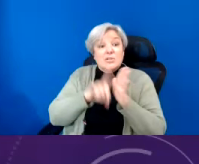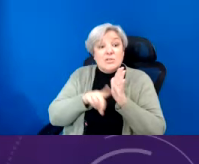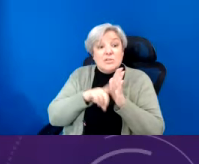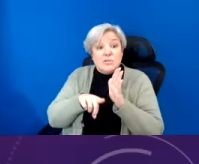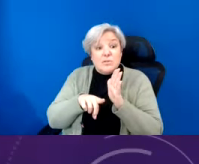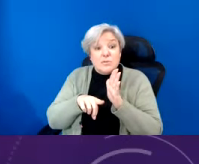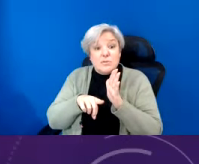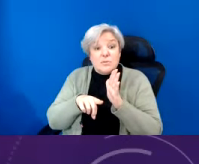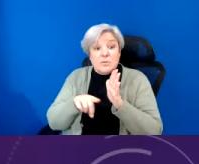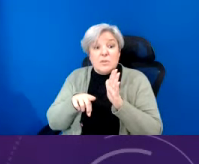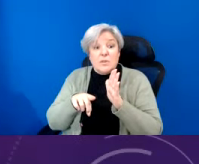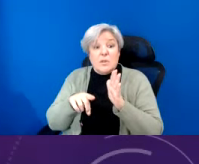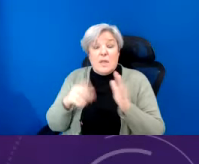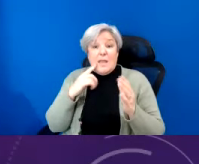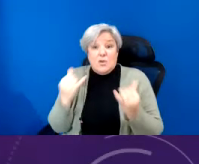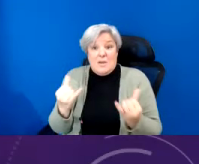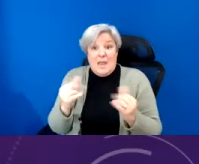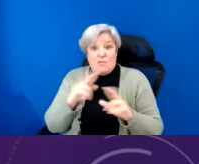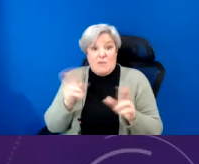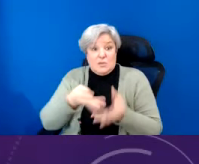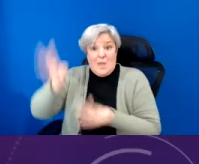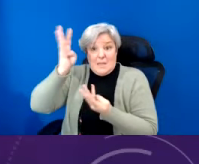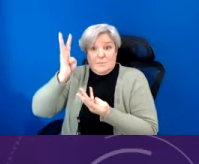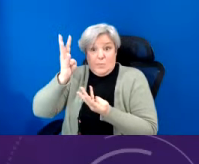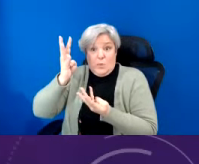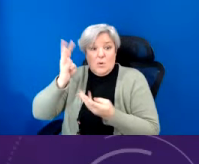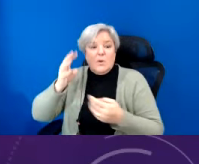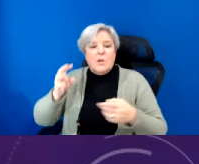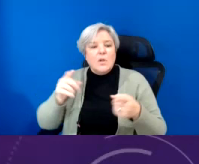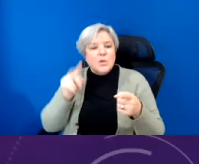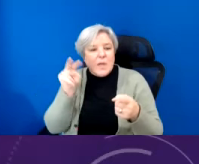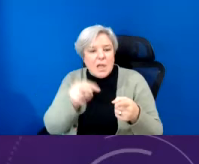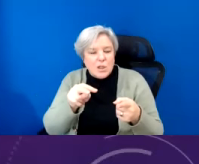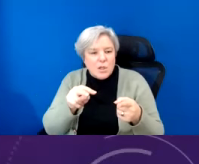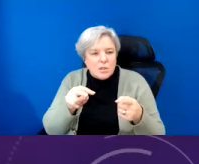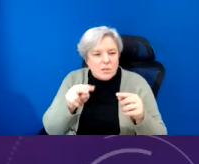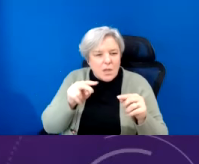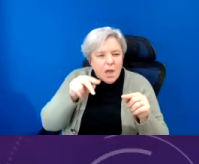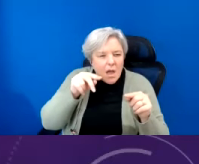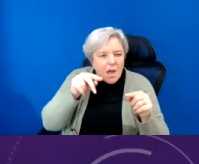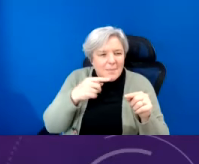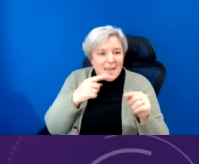they're now ready to export. You can go up to the where it has the actions menu.